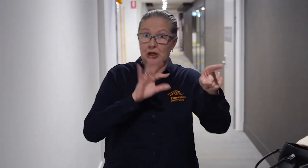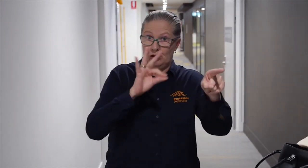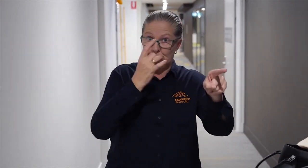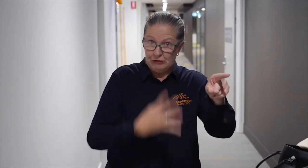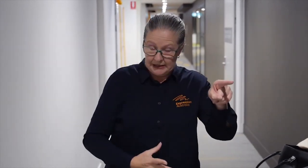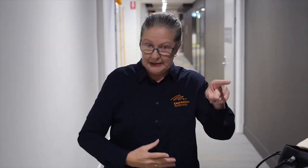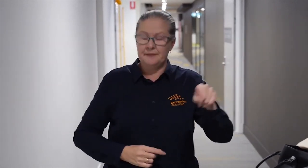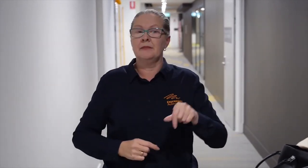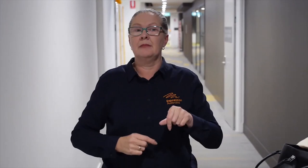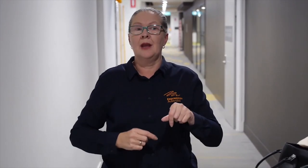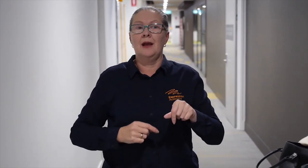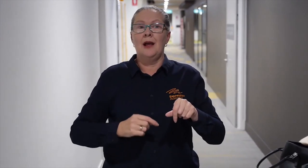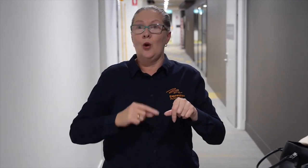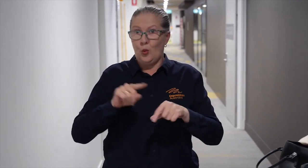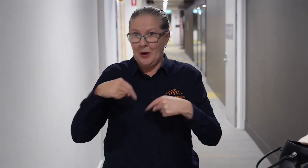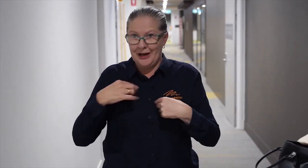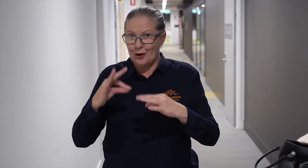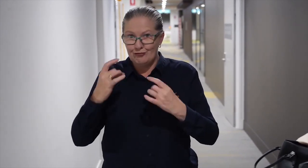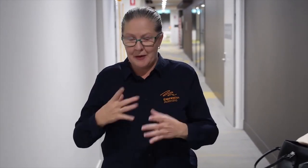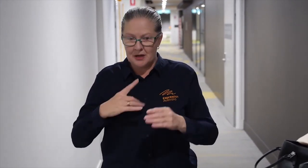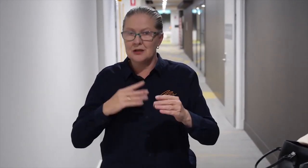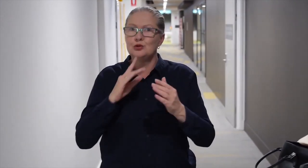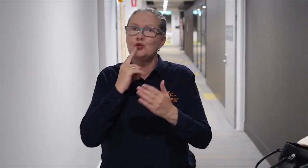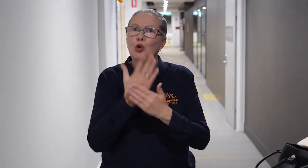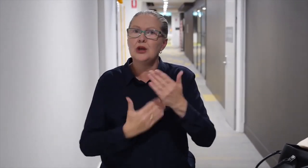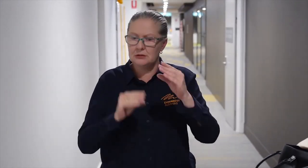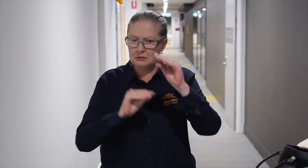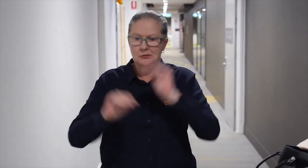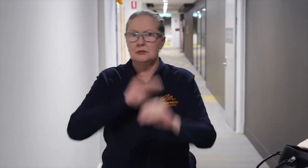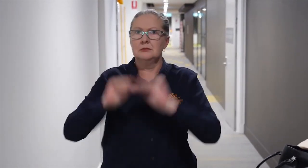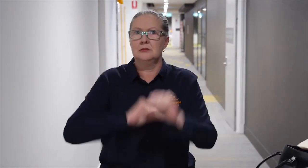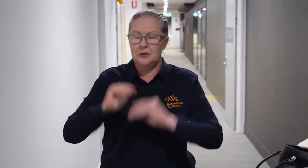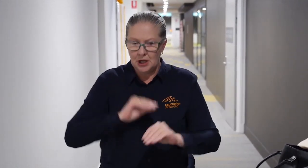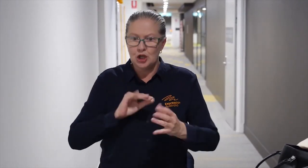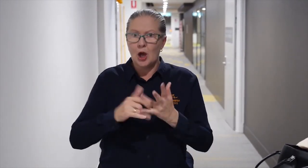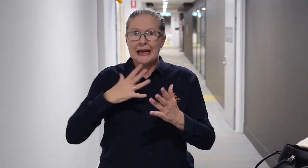She wasn’t ready, and as a result, we weren’t ready. The news stories suddenly were being rearranged and we